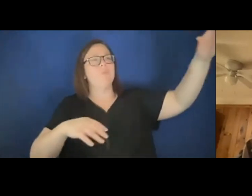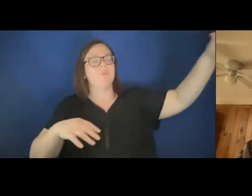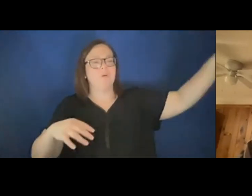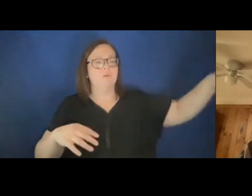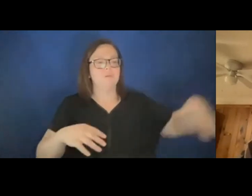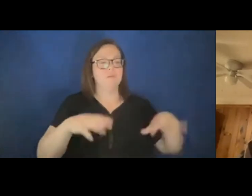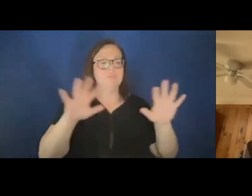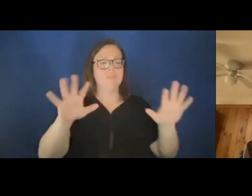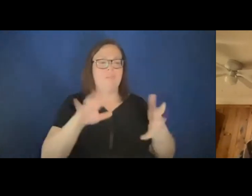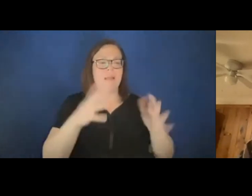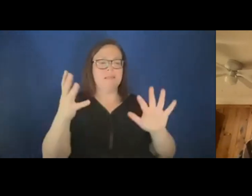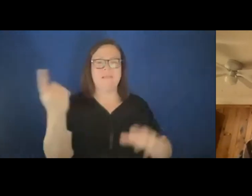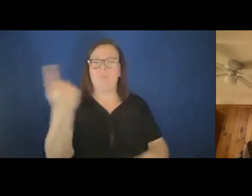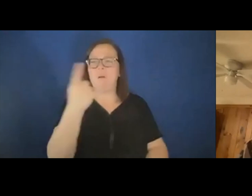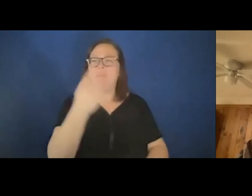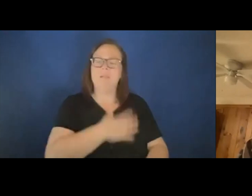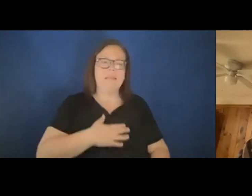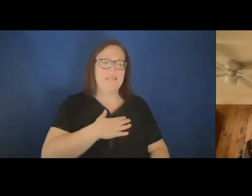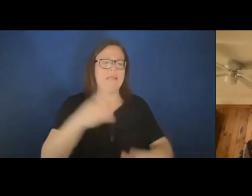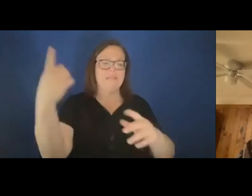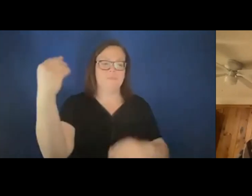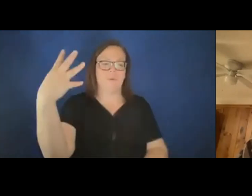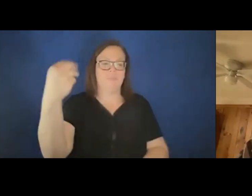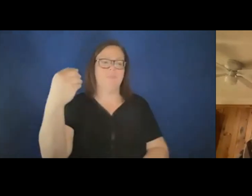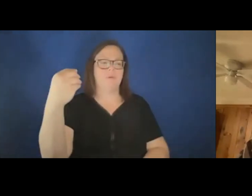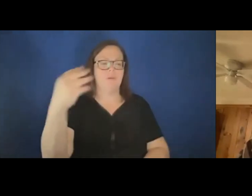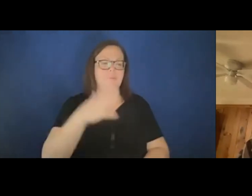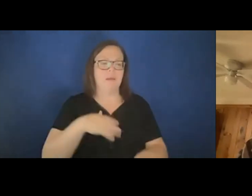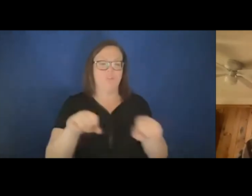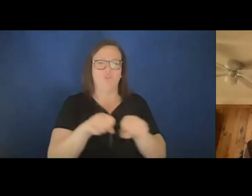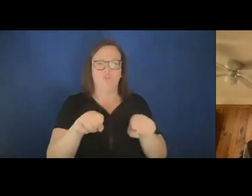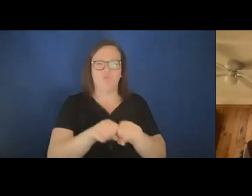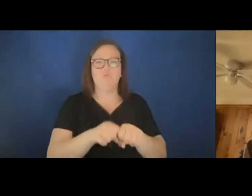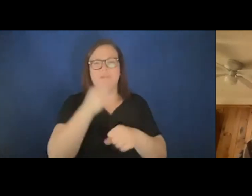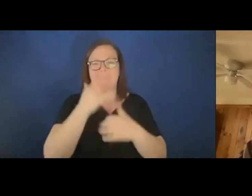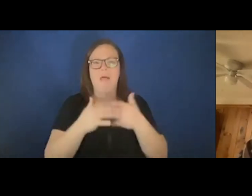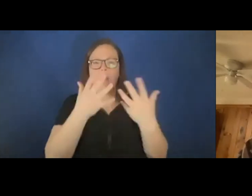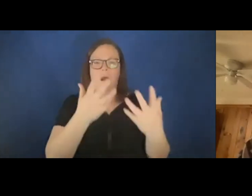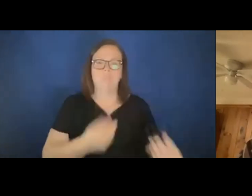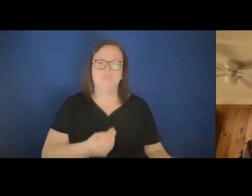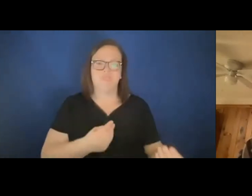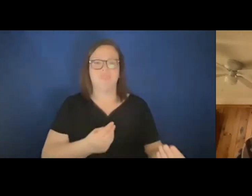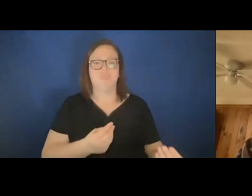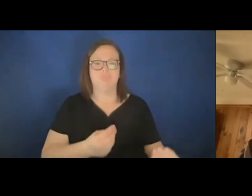Someone, please, snap a photo. My shoes are drenched in blood.